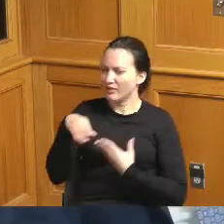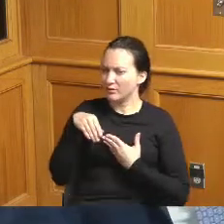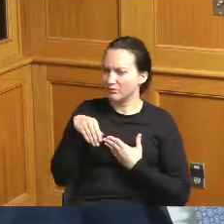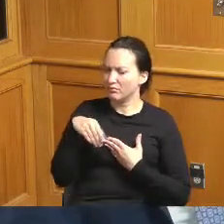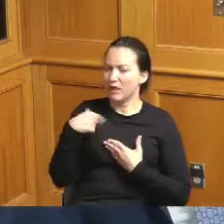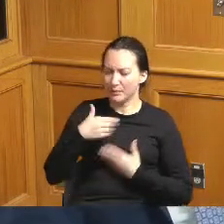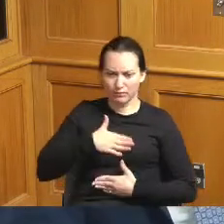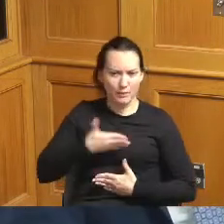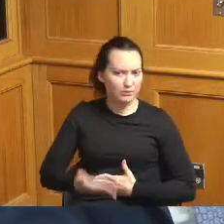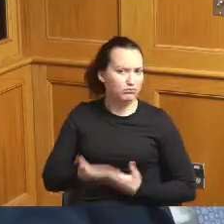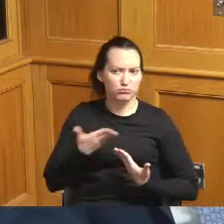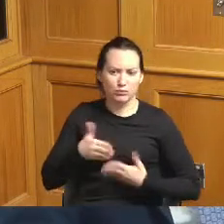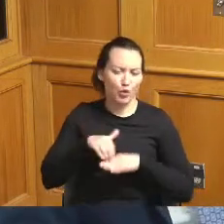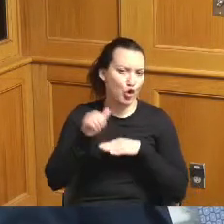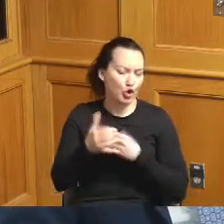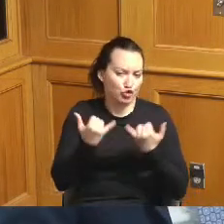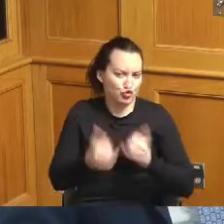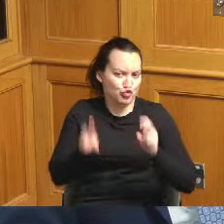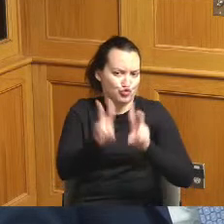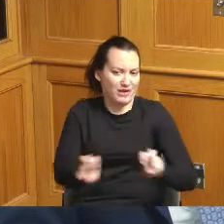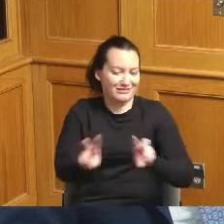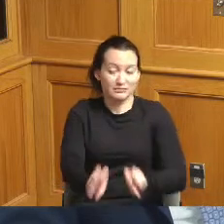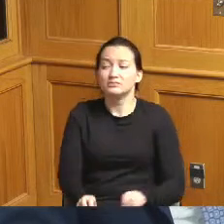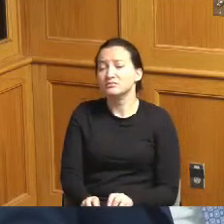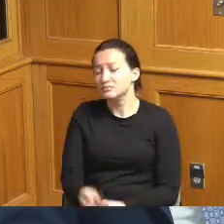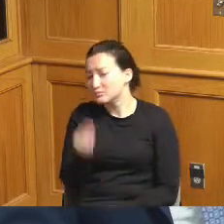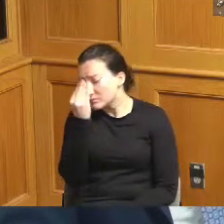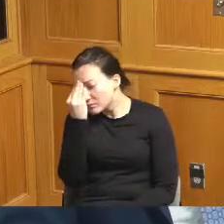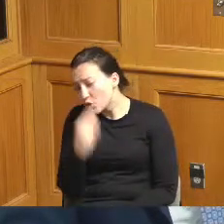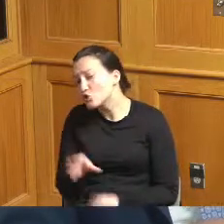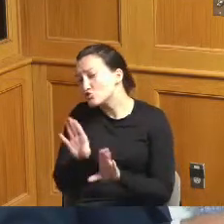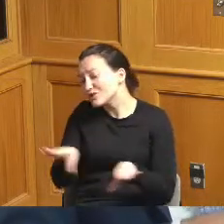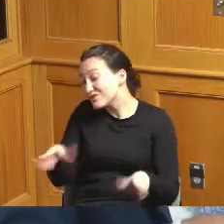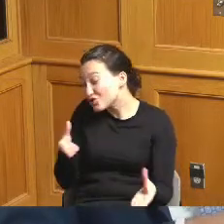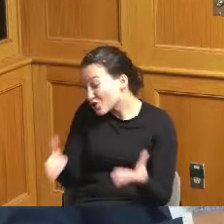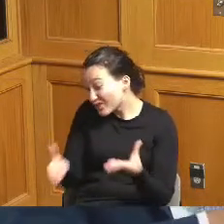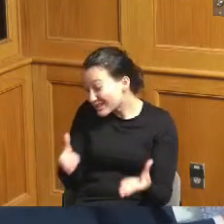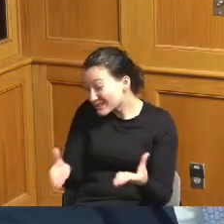the most current audit so be great and just to know children services is also communicating